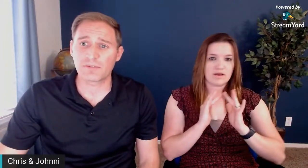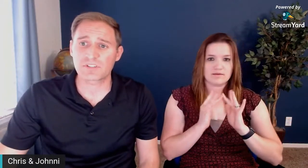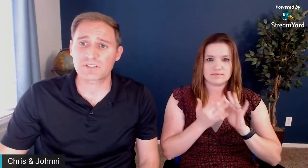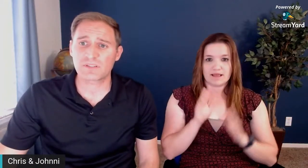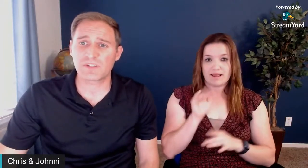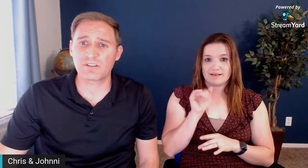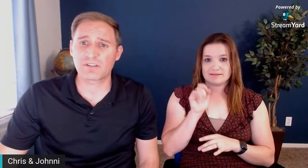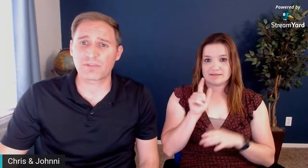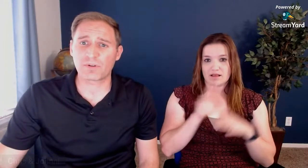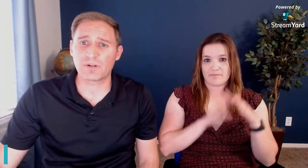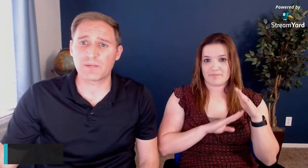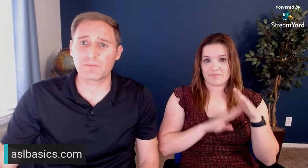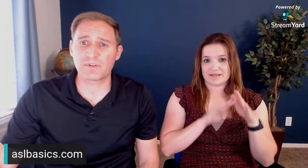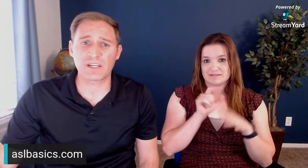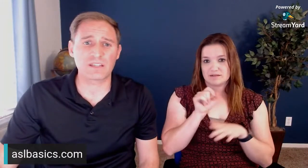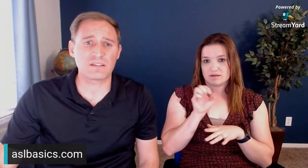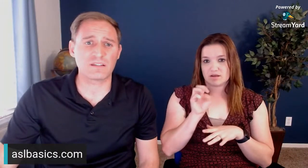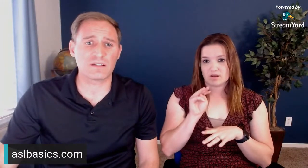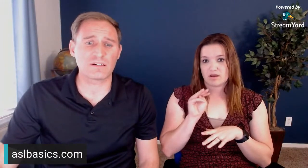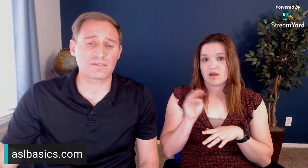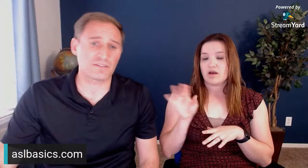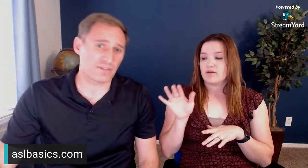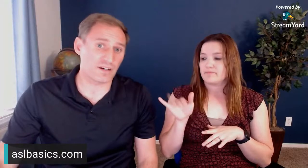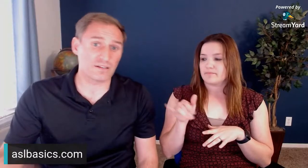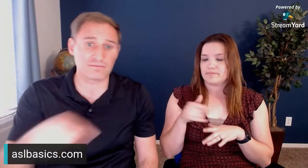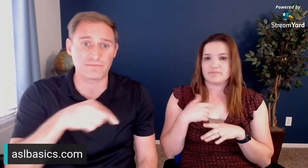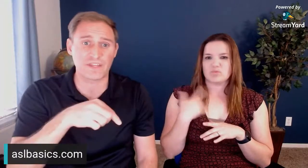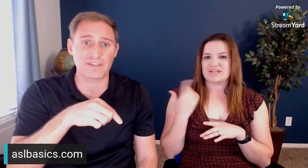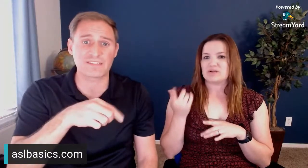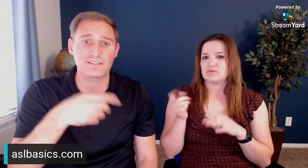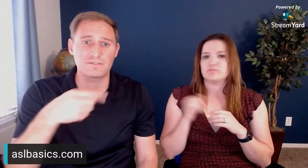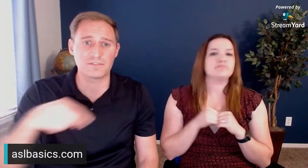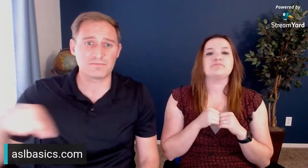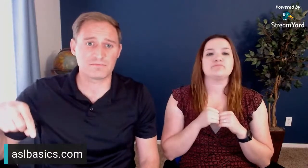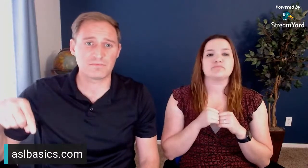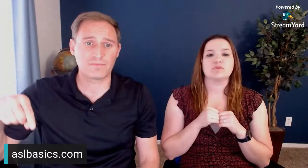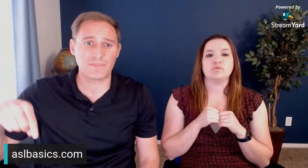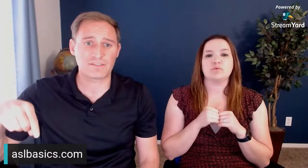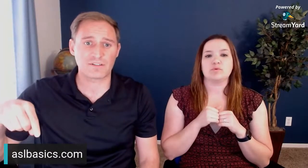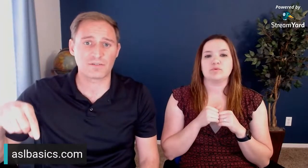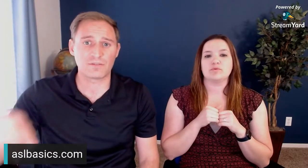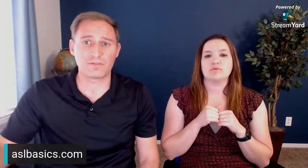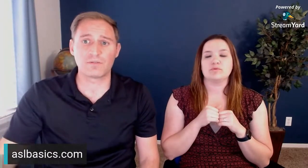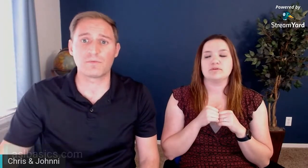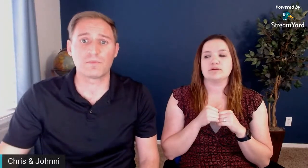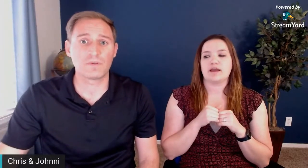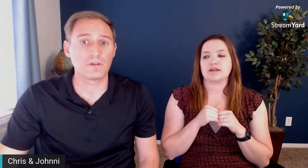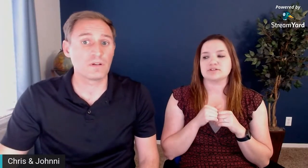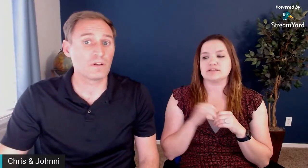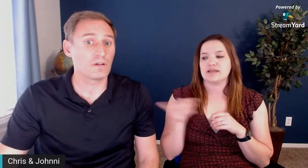which let me go ahead and throw up right here so my cats are ripped through actually that